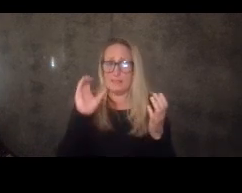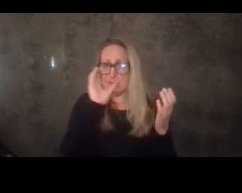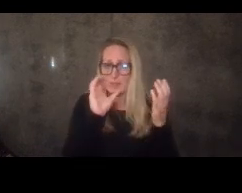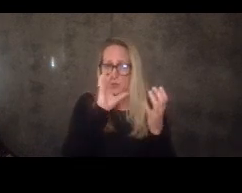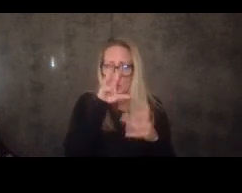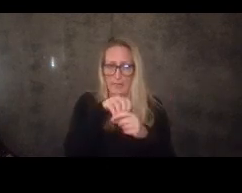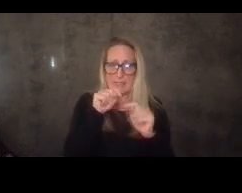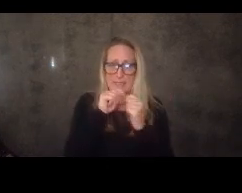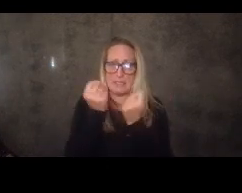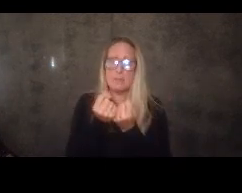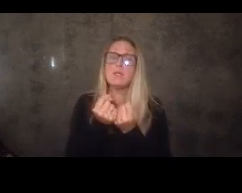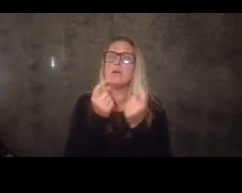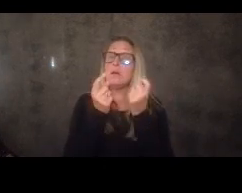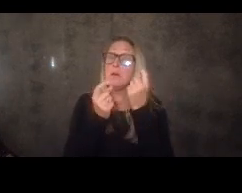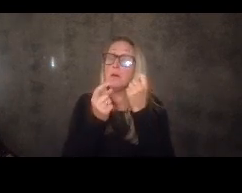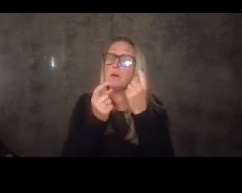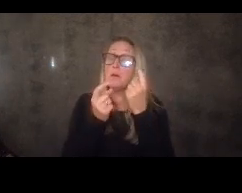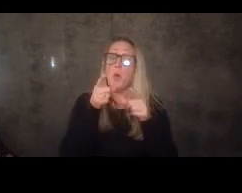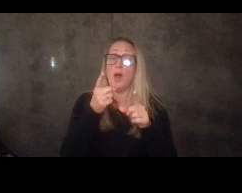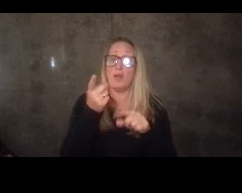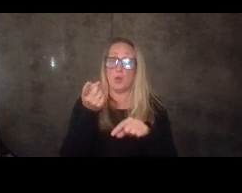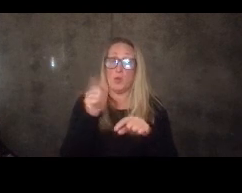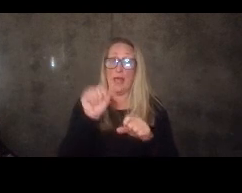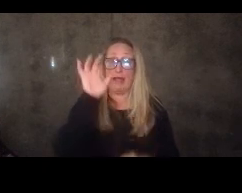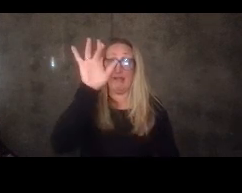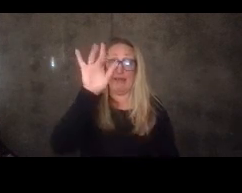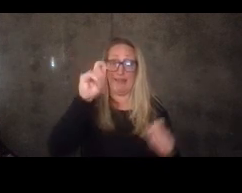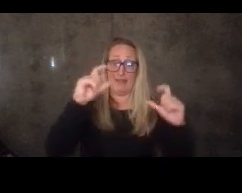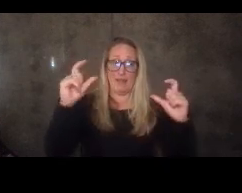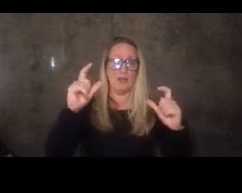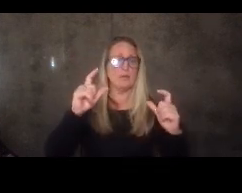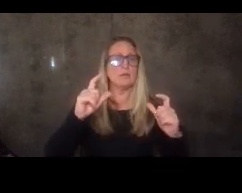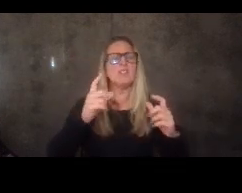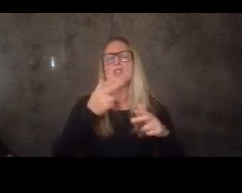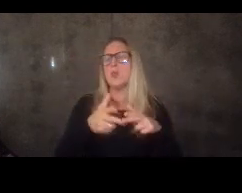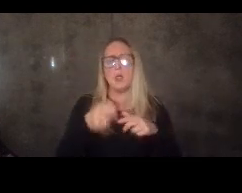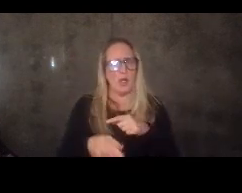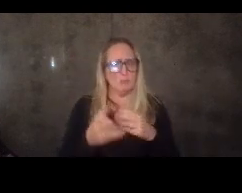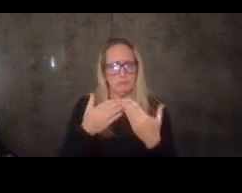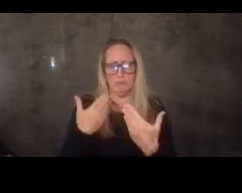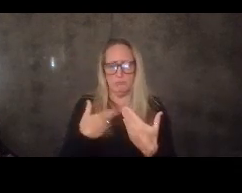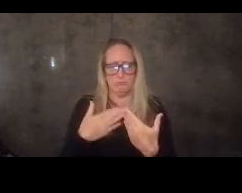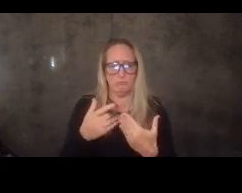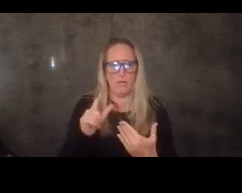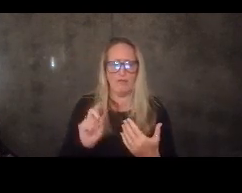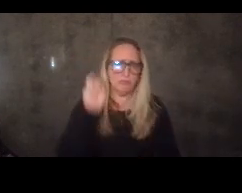want to mention that while you can't click up here, there is a really handy shortcut for having the cursor jump up there on your